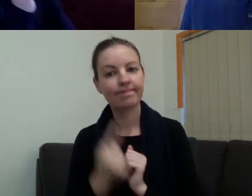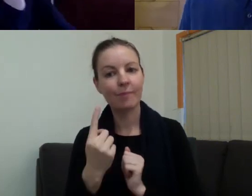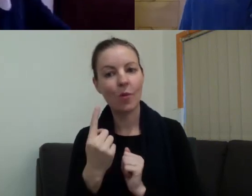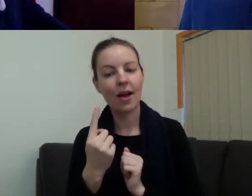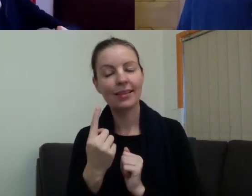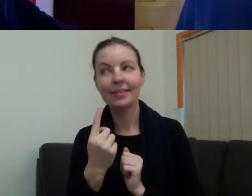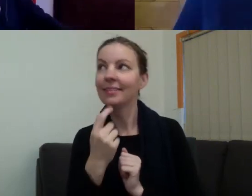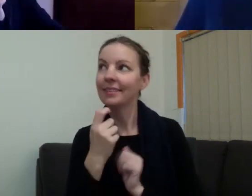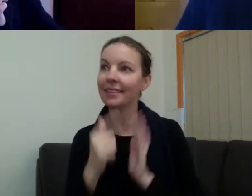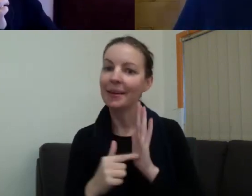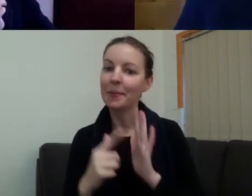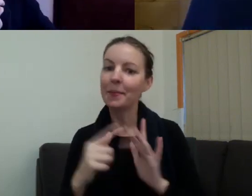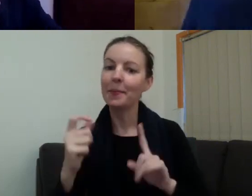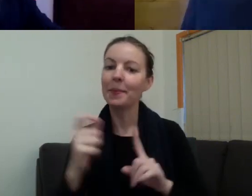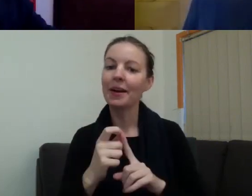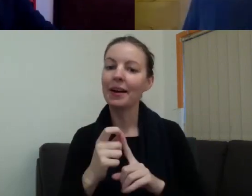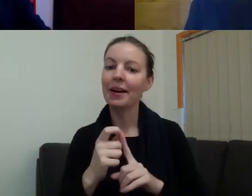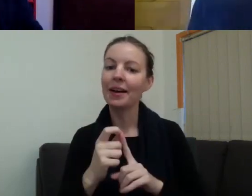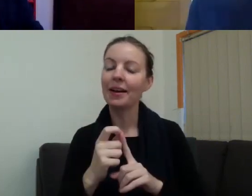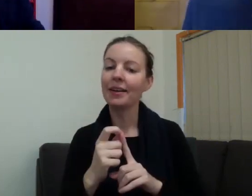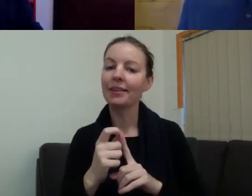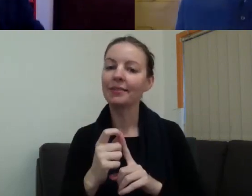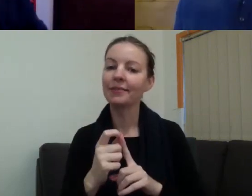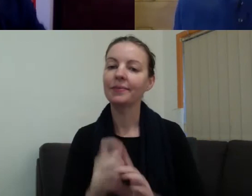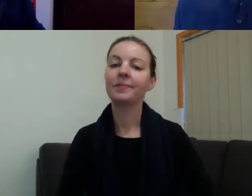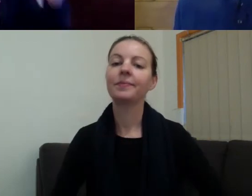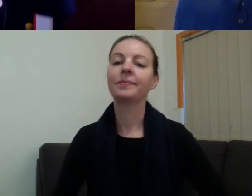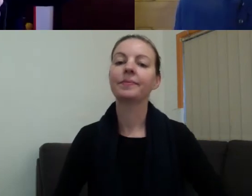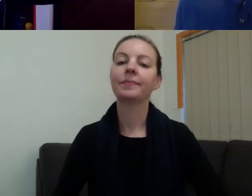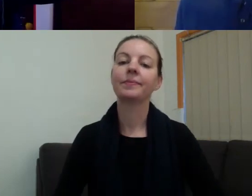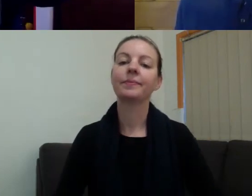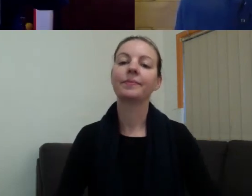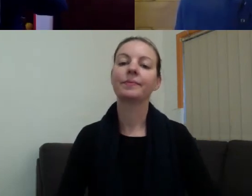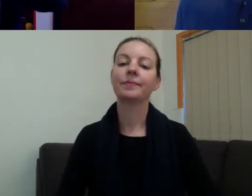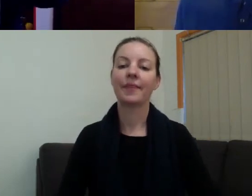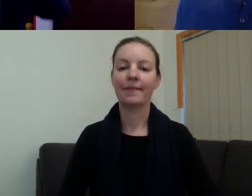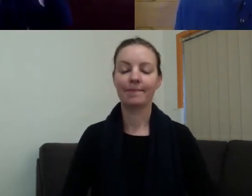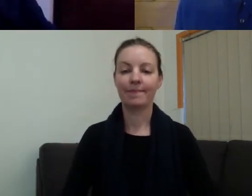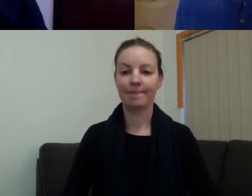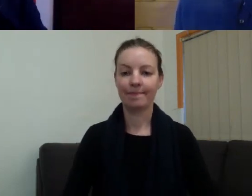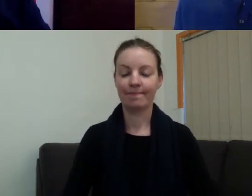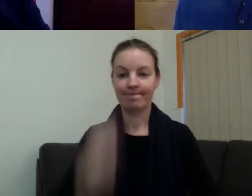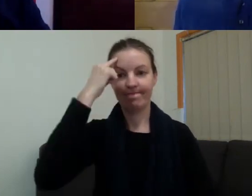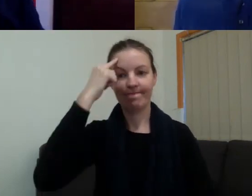OK. If not the... Yeah, yeah. The first thing I'm thinking - it is different right.